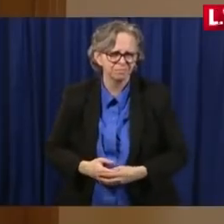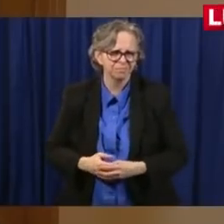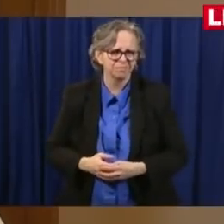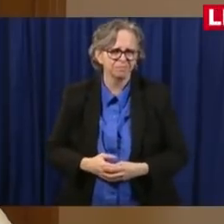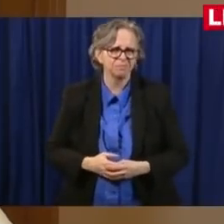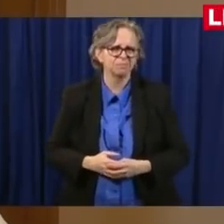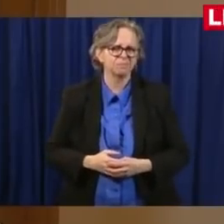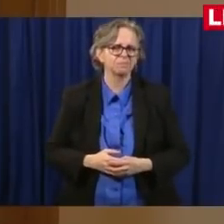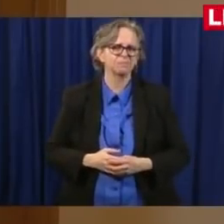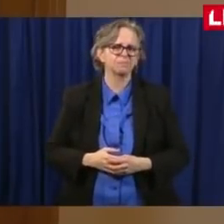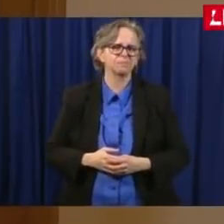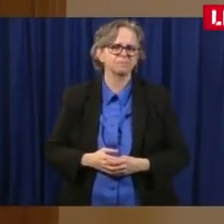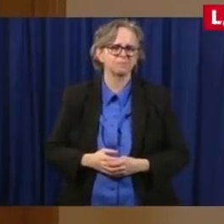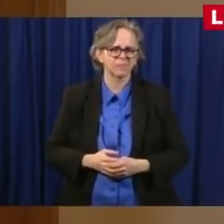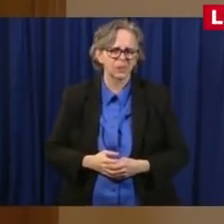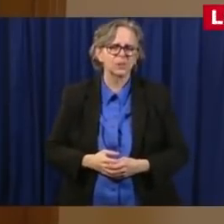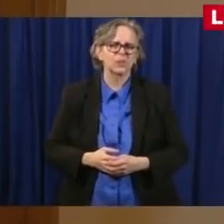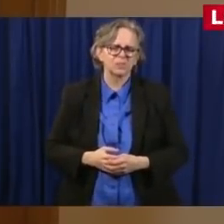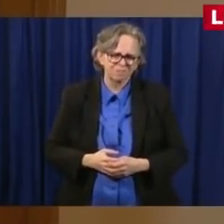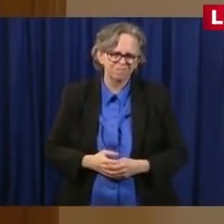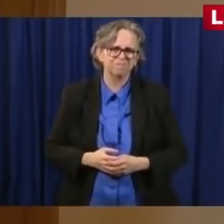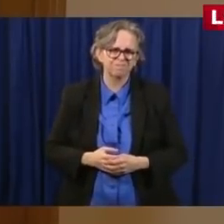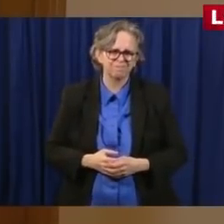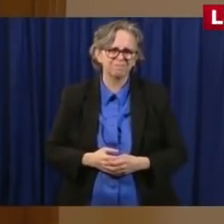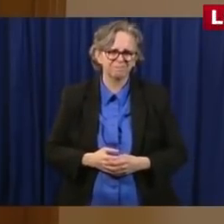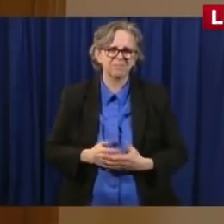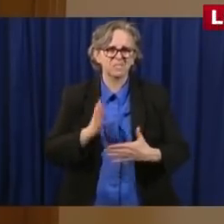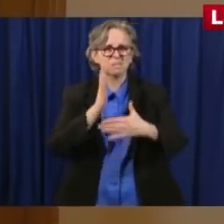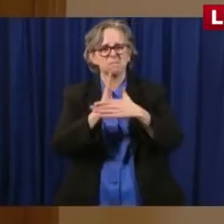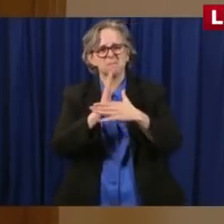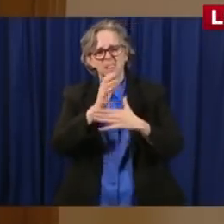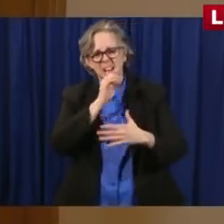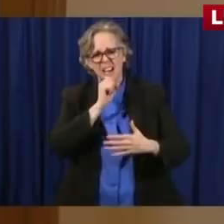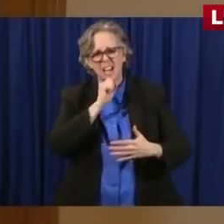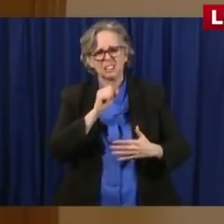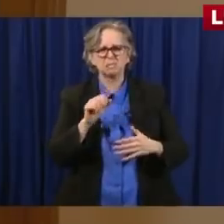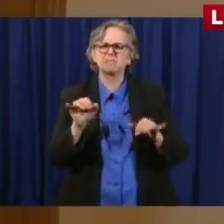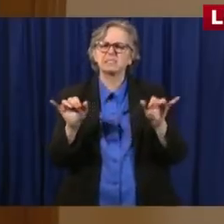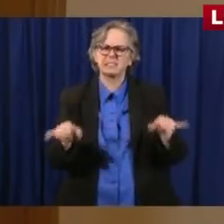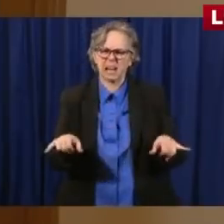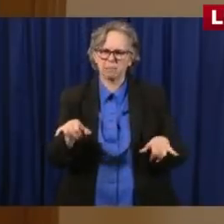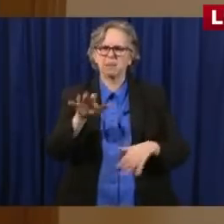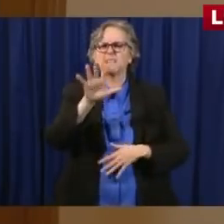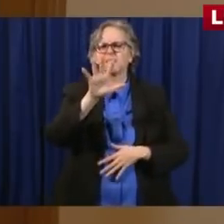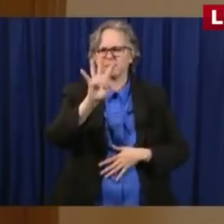THE DAY TO COME.